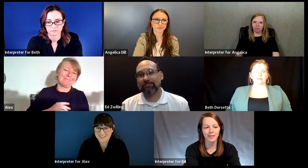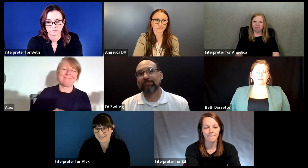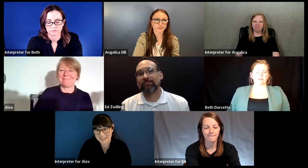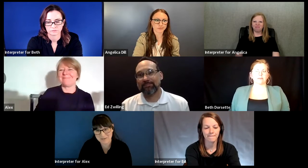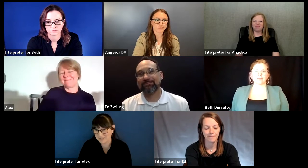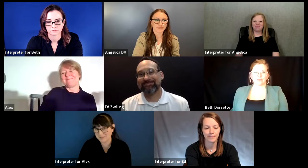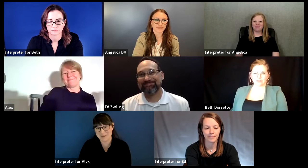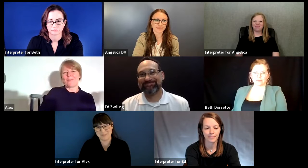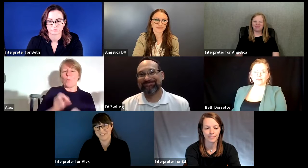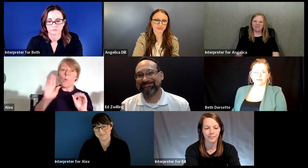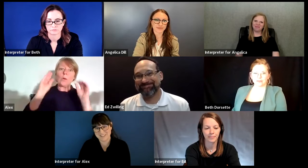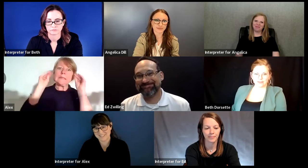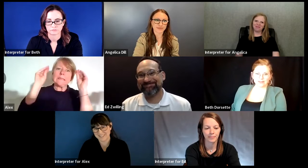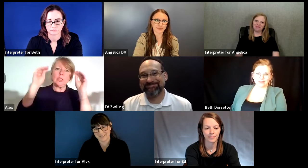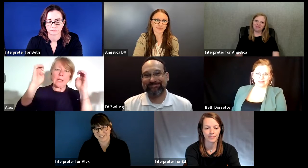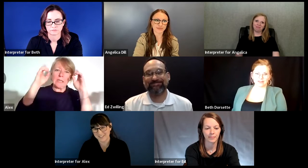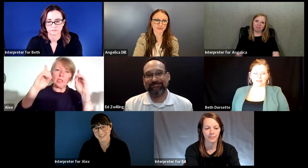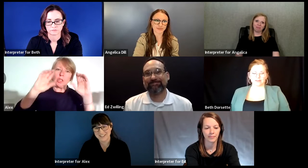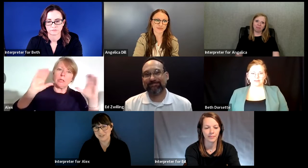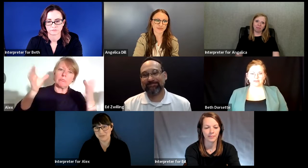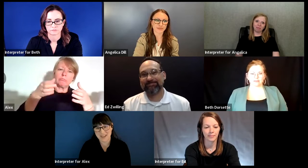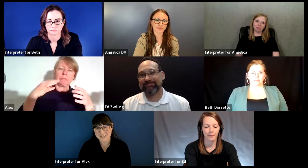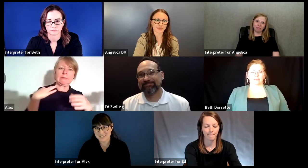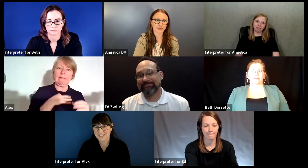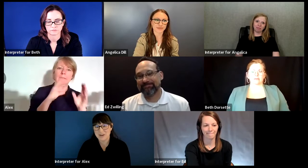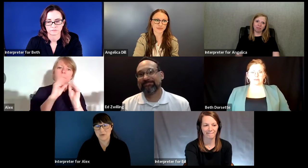I think that would be really amazing if we could do that.